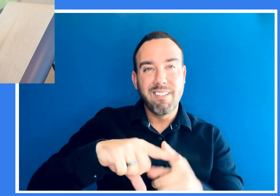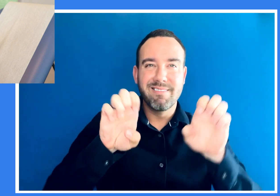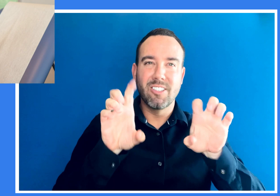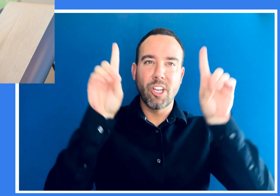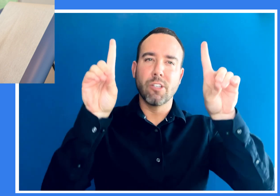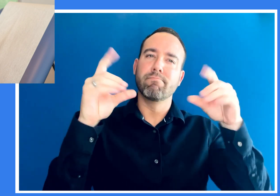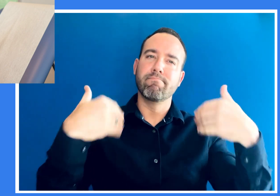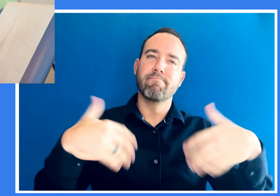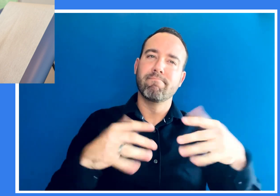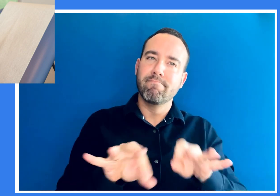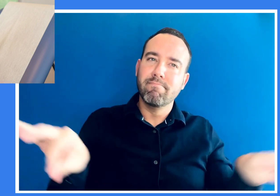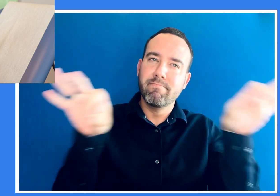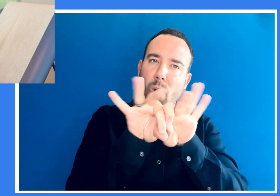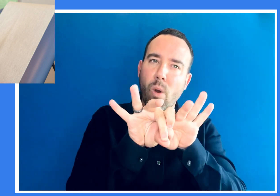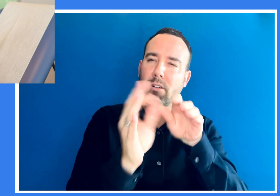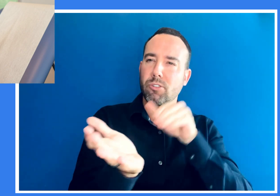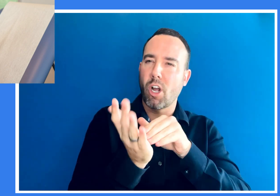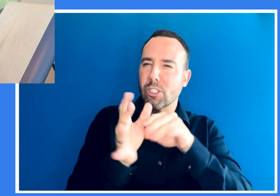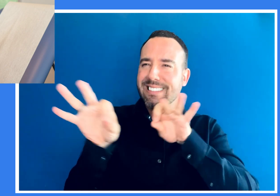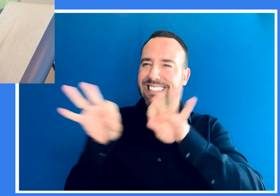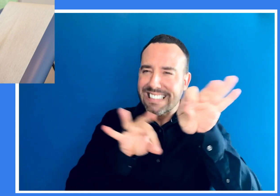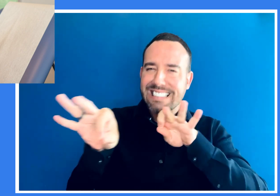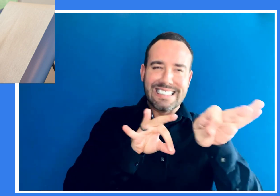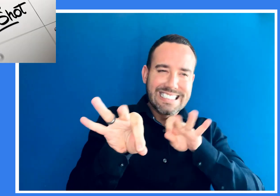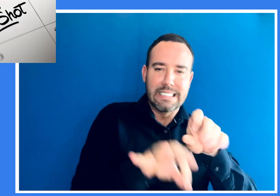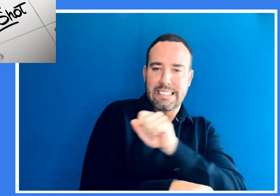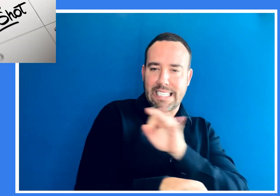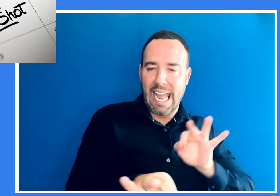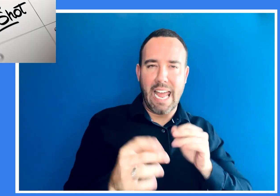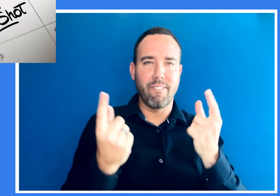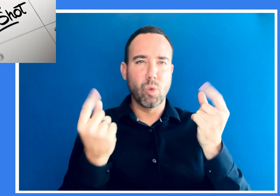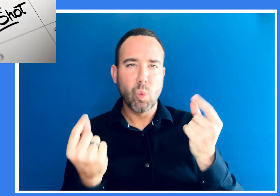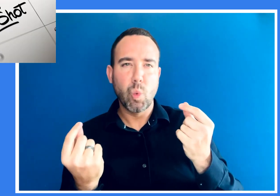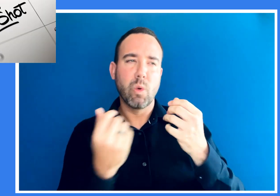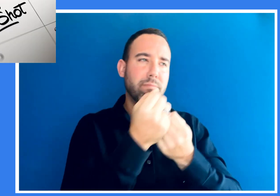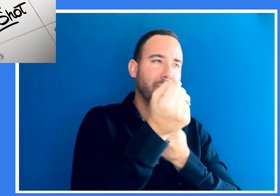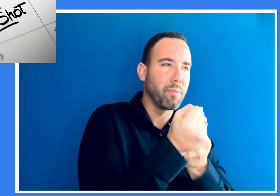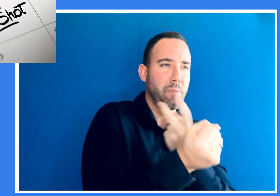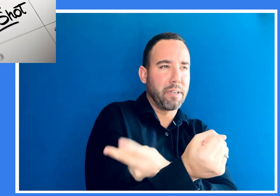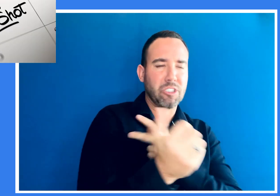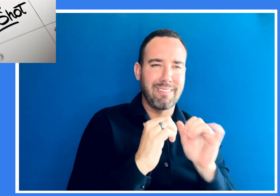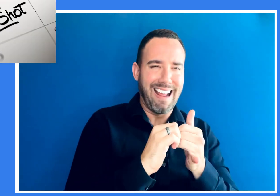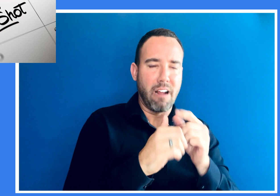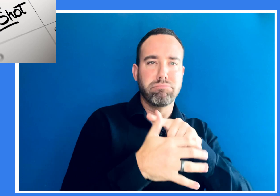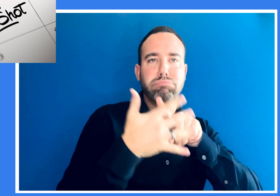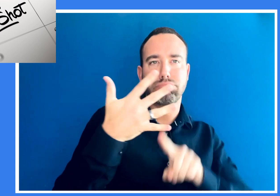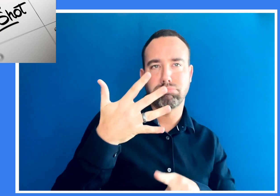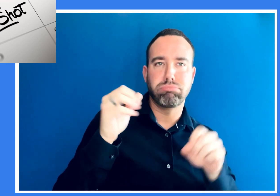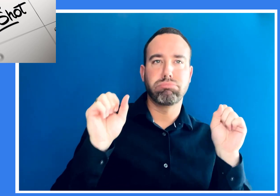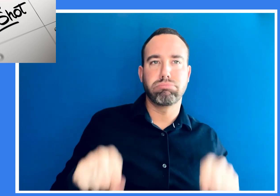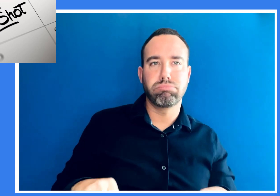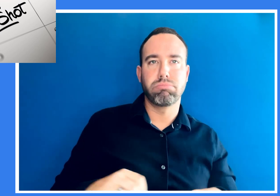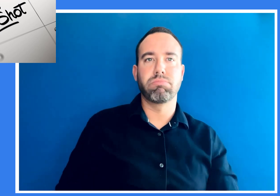on the best way to discuss flu vaccination with patients. State and local governments can also help